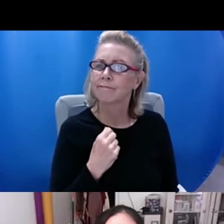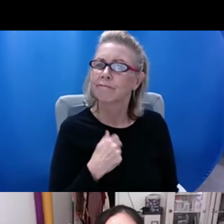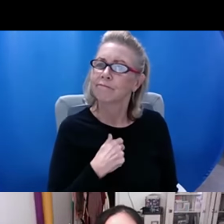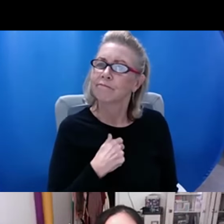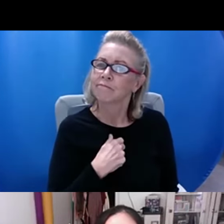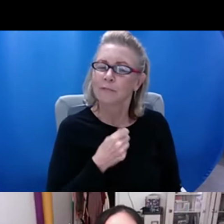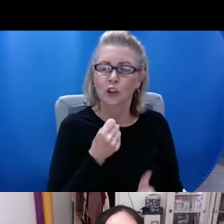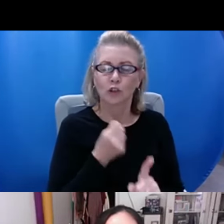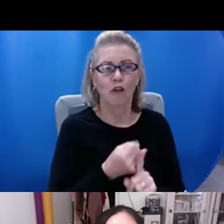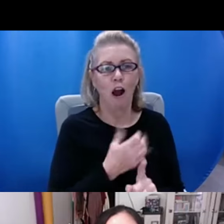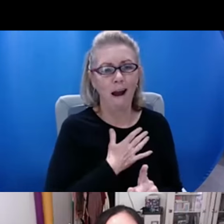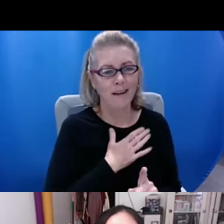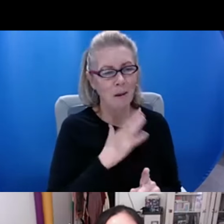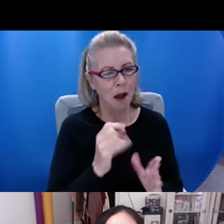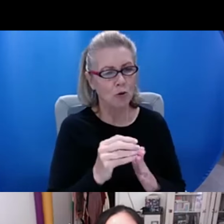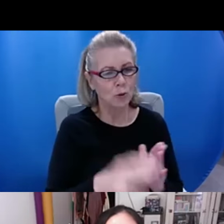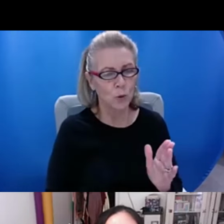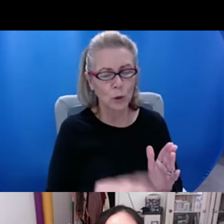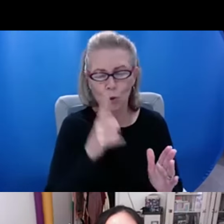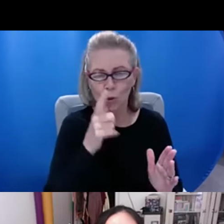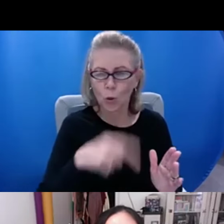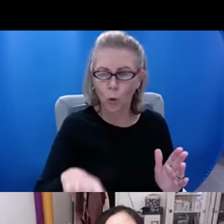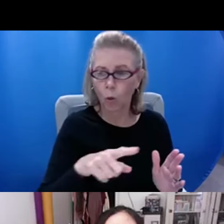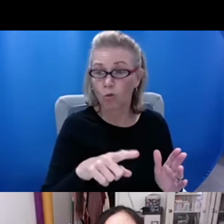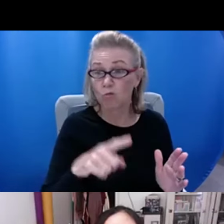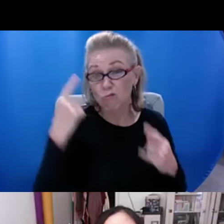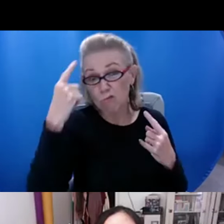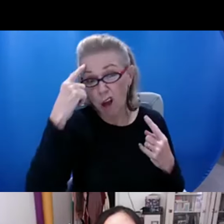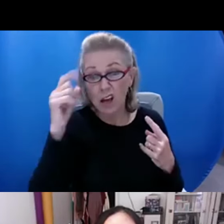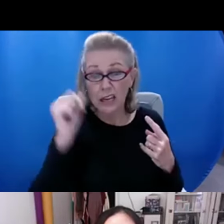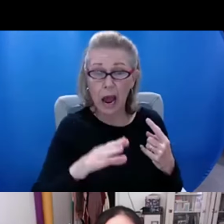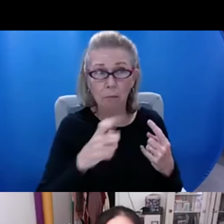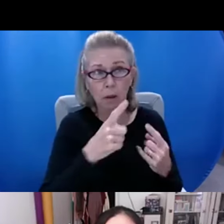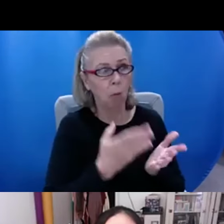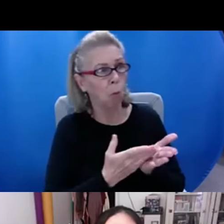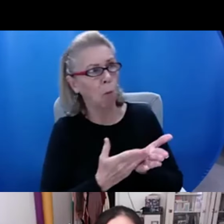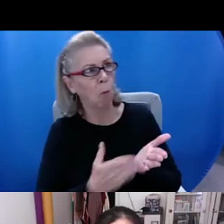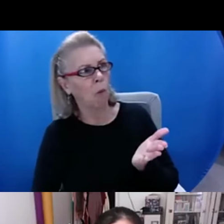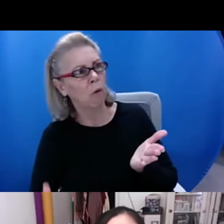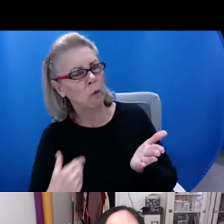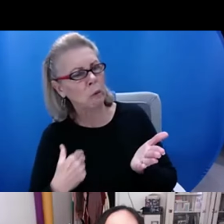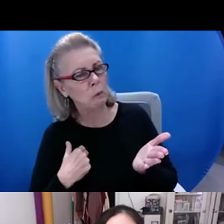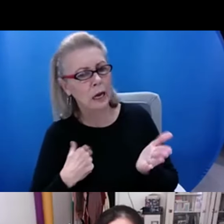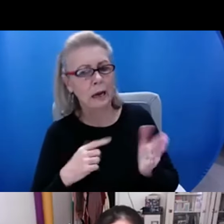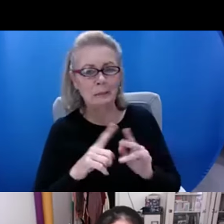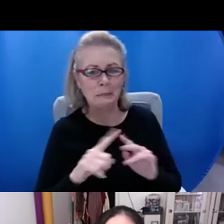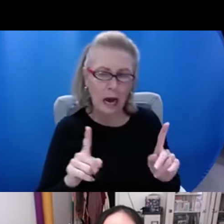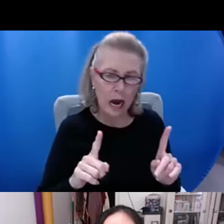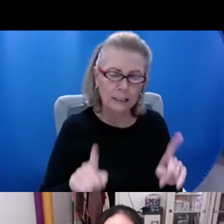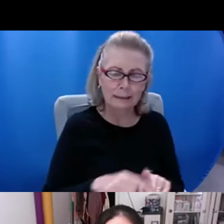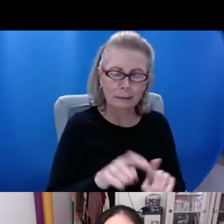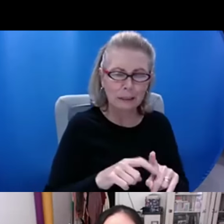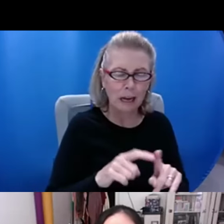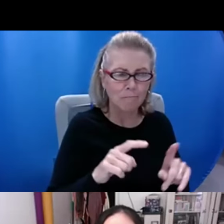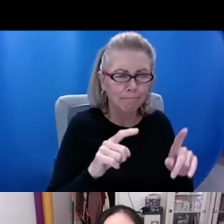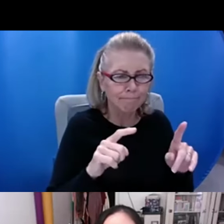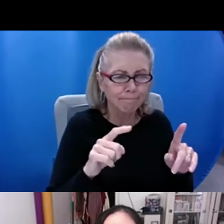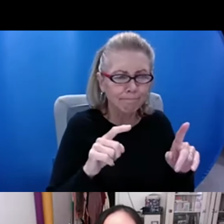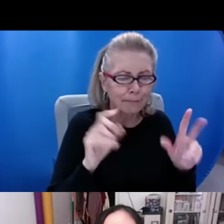be marginalized yet also need to listen which I thought was really profound and the energy of